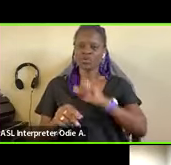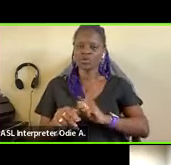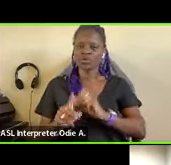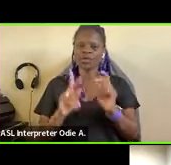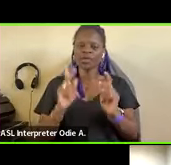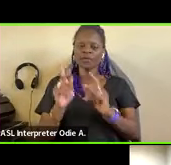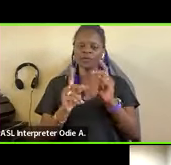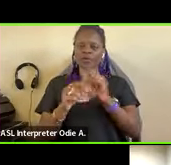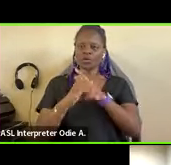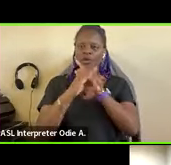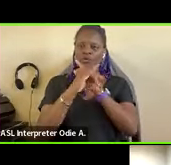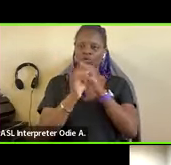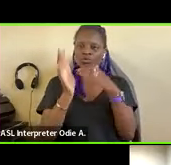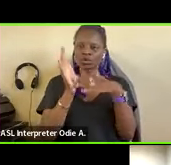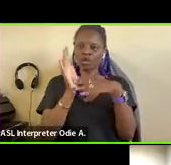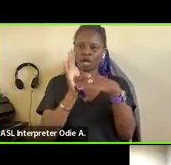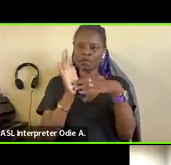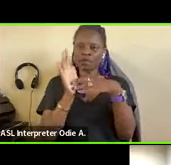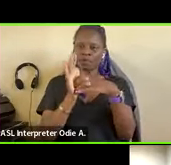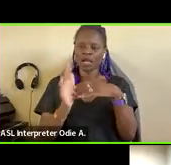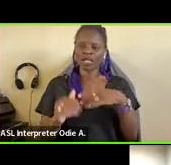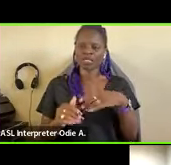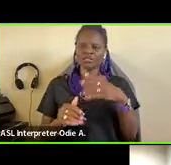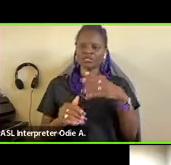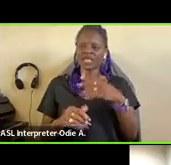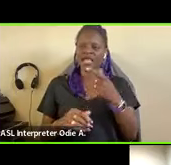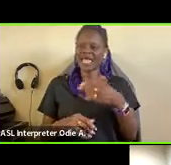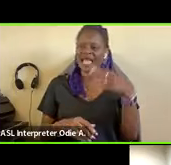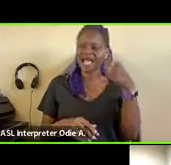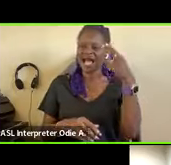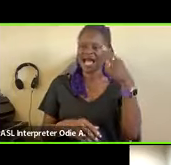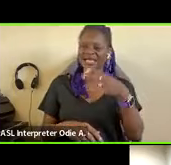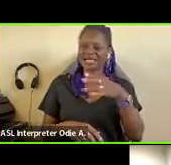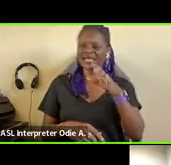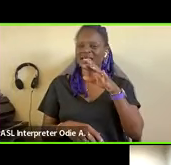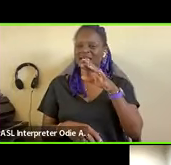High quality surgical or N 95 mase are still strongly recommended.